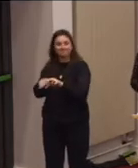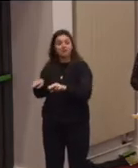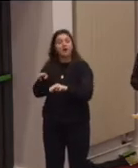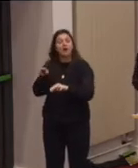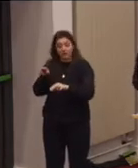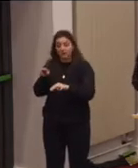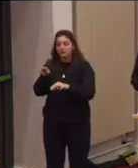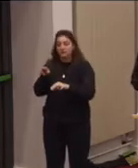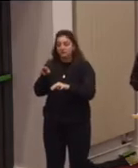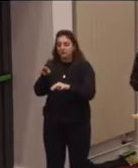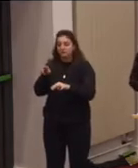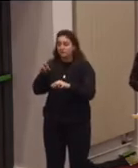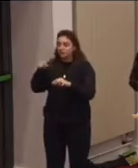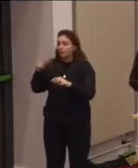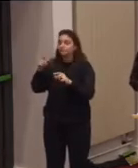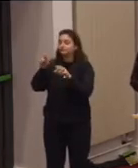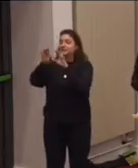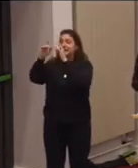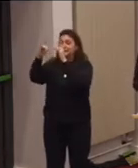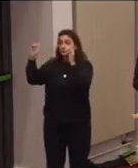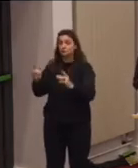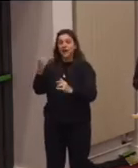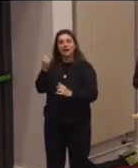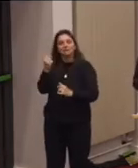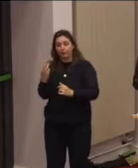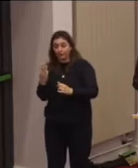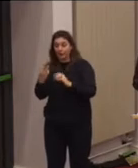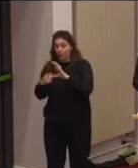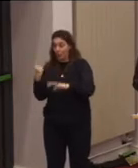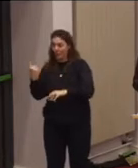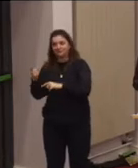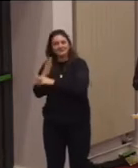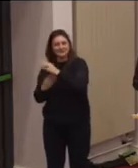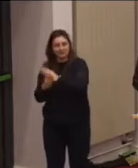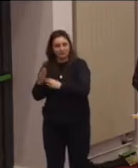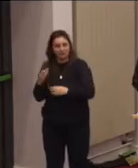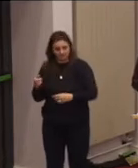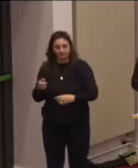between disability and age. We know that in institutions, they're often characterised